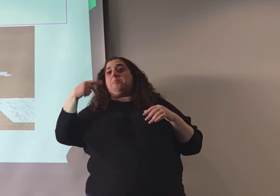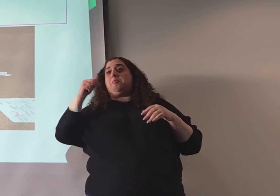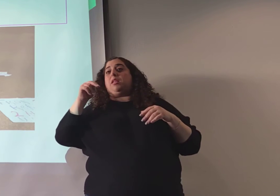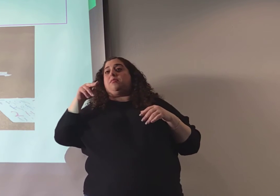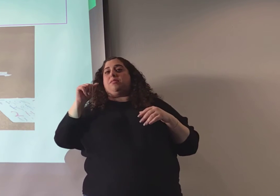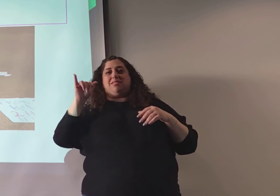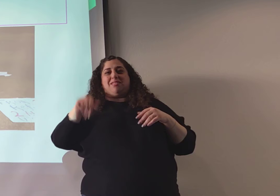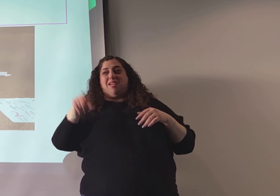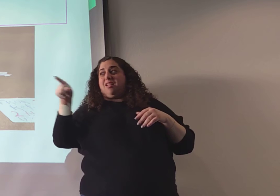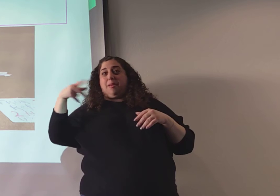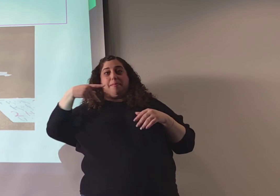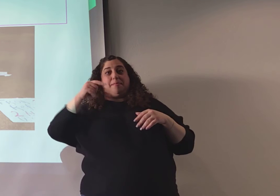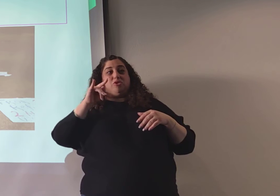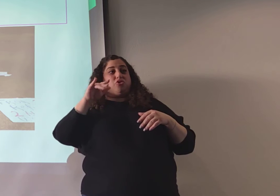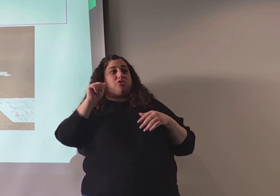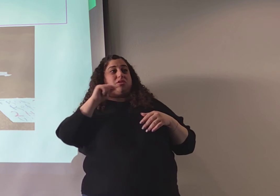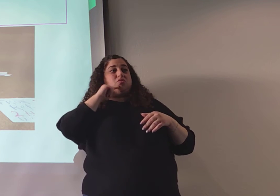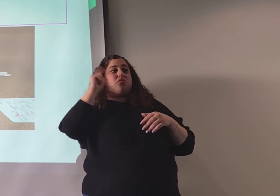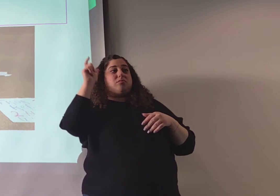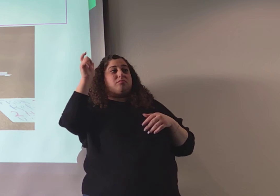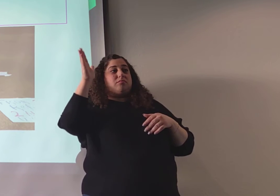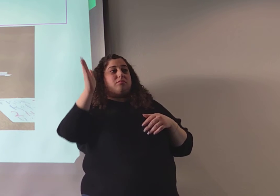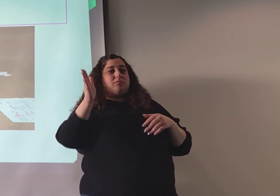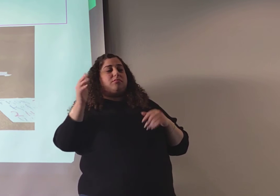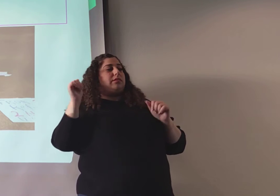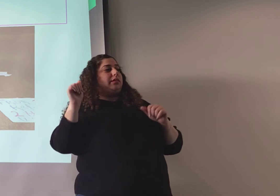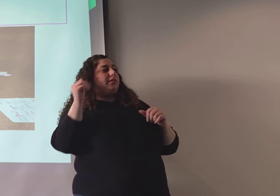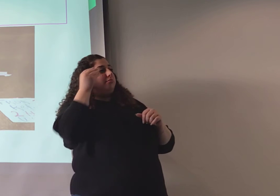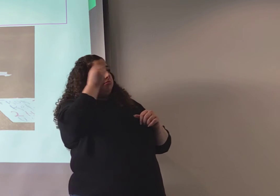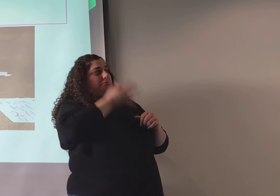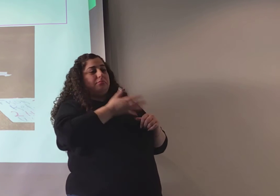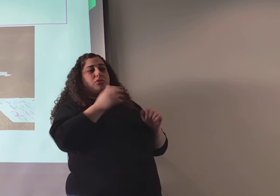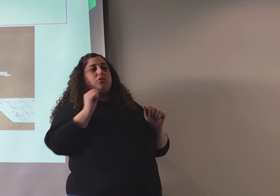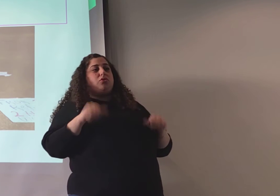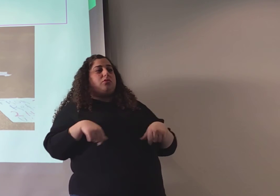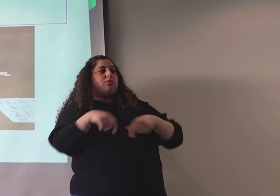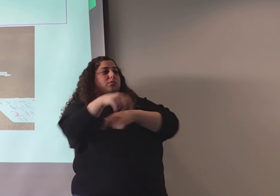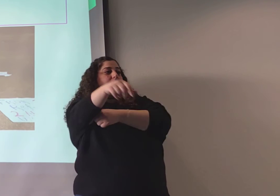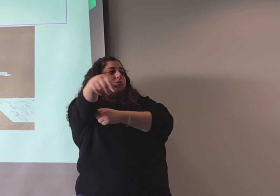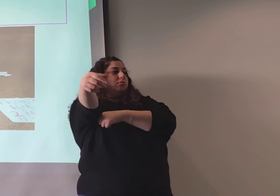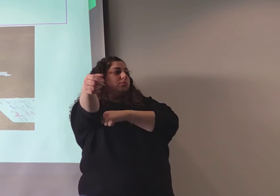But if there's no pet allowed, you have to get rid of the pet to prevent an eviction.